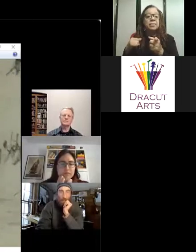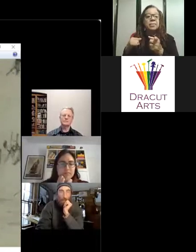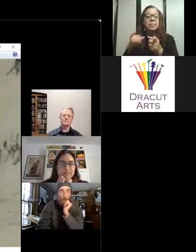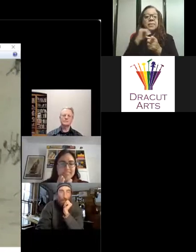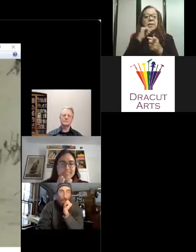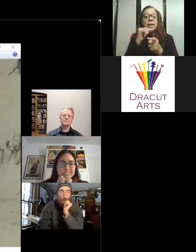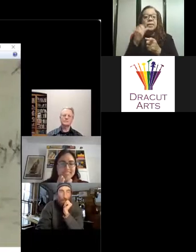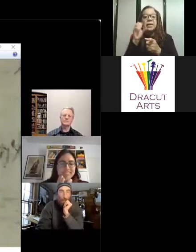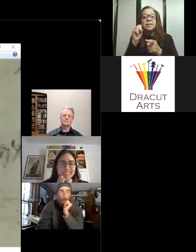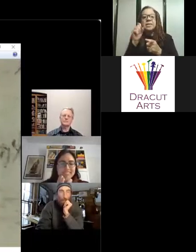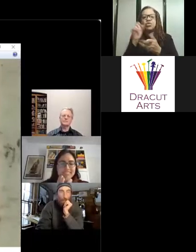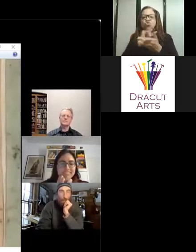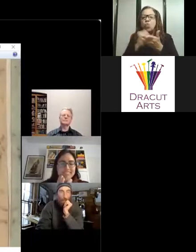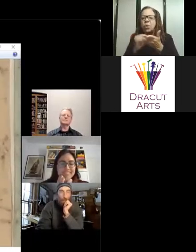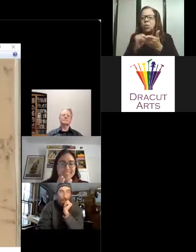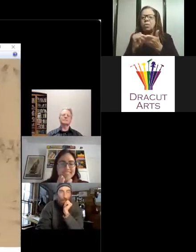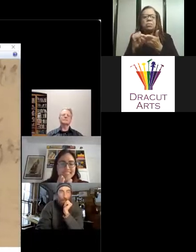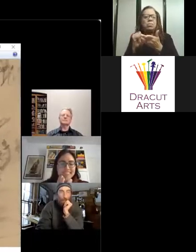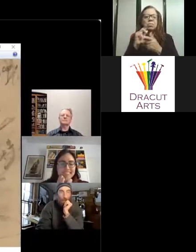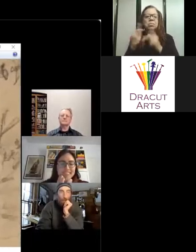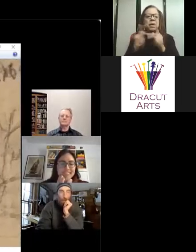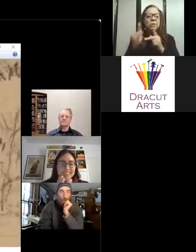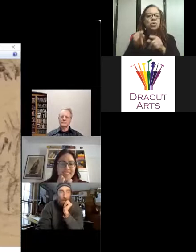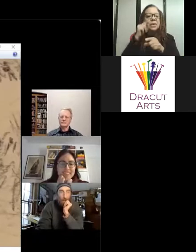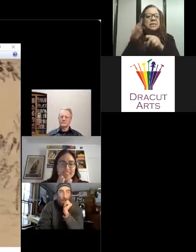they're scribble figures. But you can see the legs and arms and heads of the men